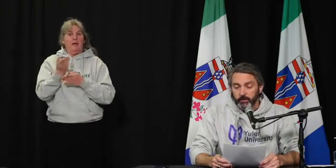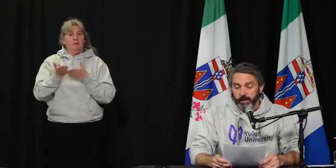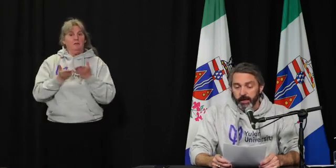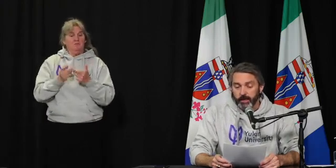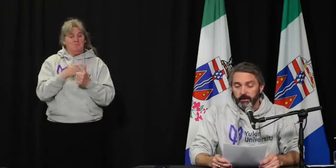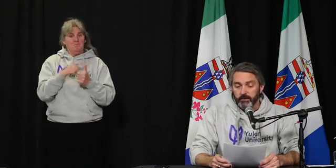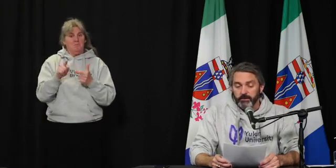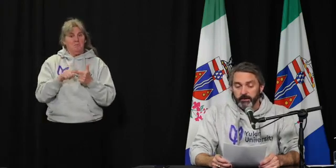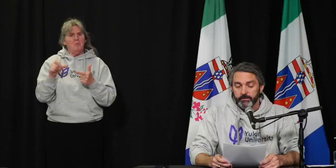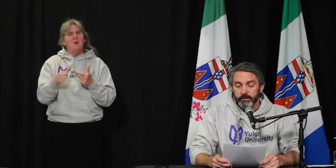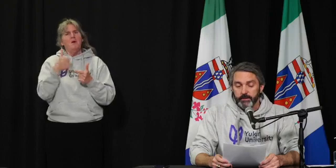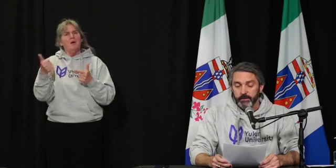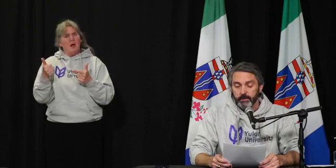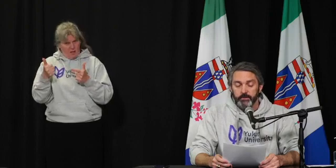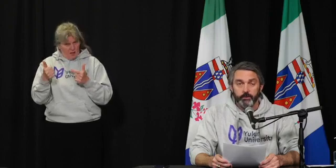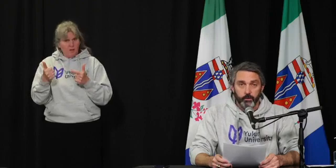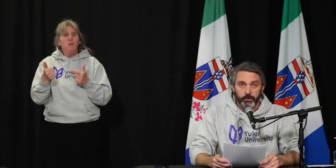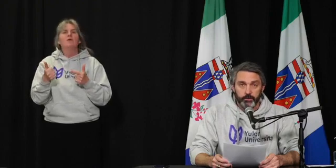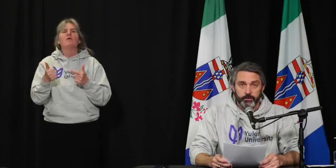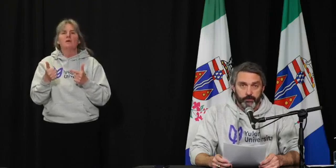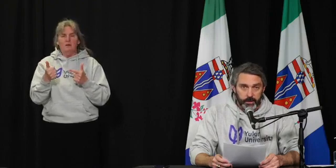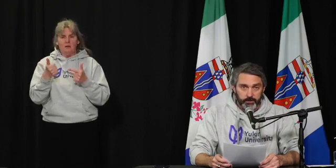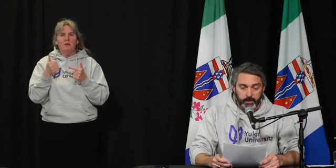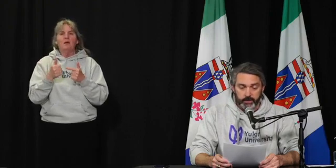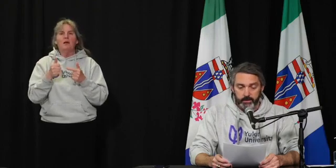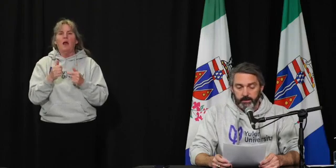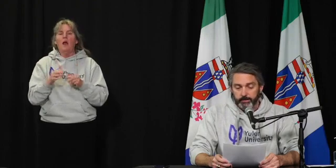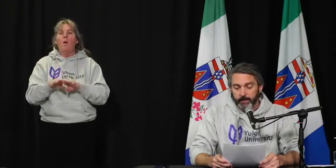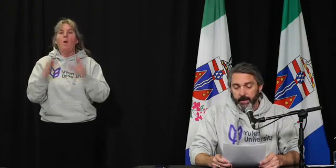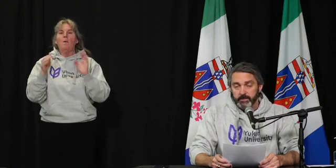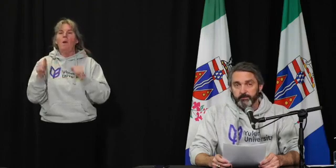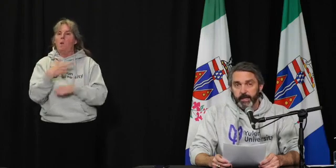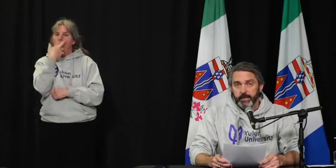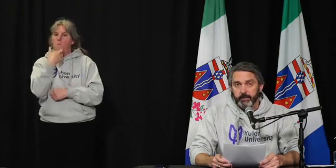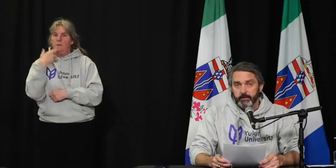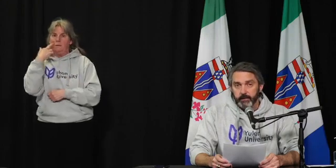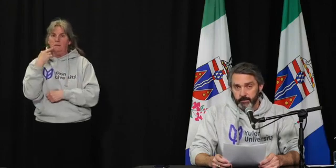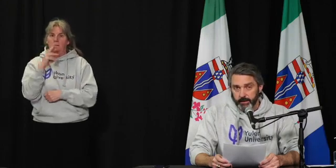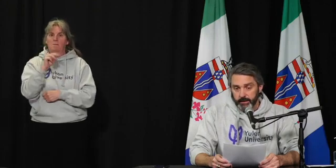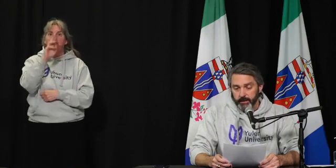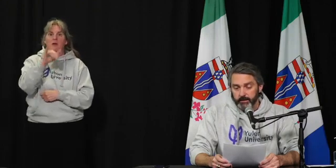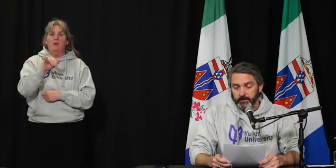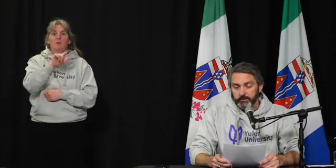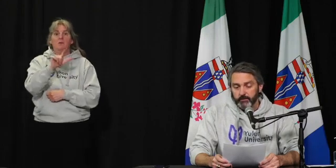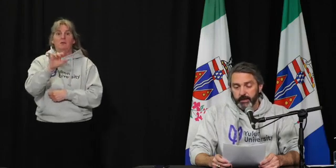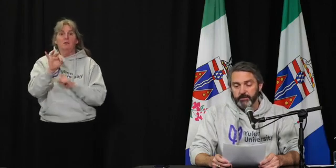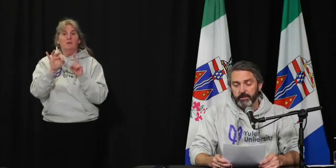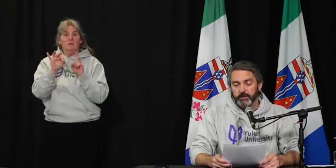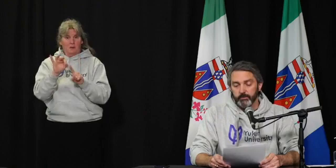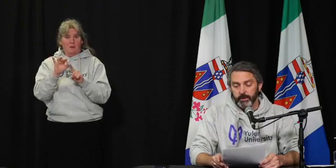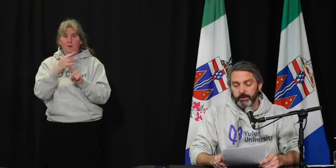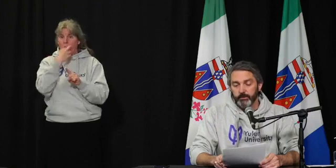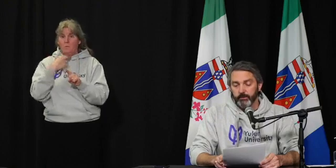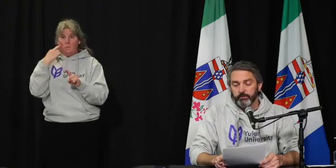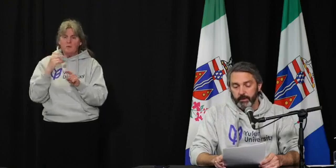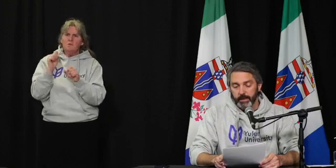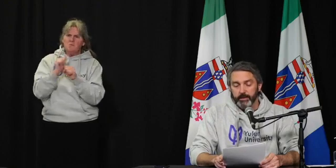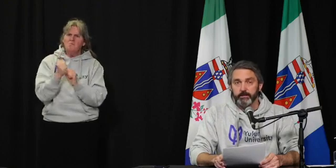services, we have also lifted the closure orders for restaurants. As of May 29th, restaurants